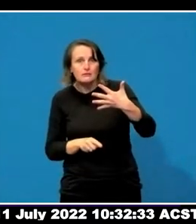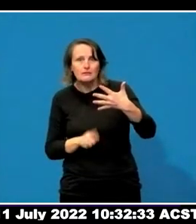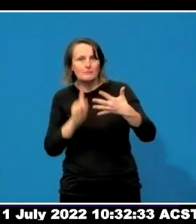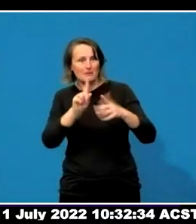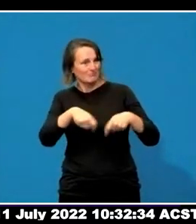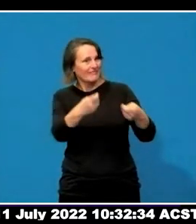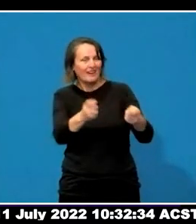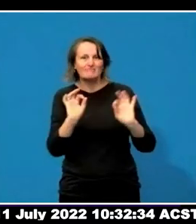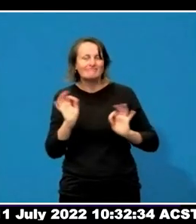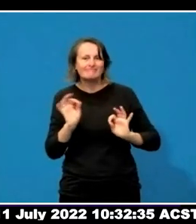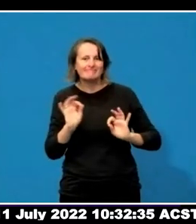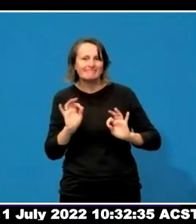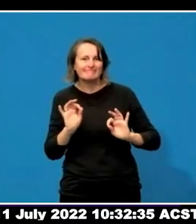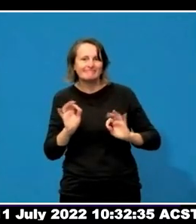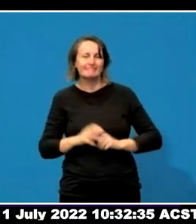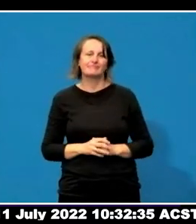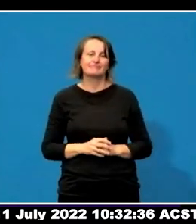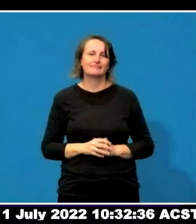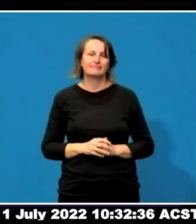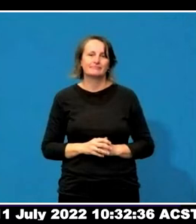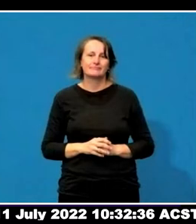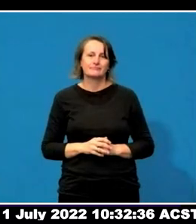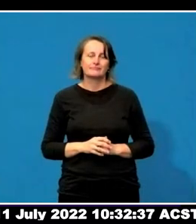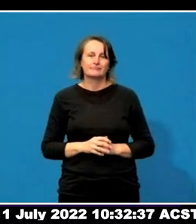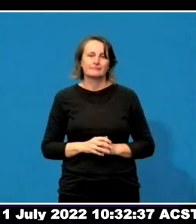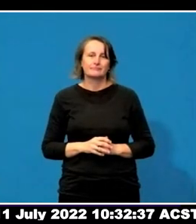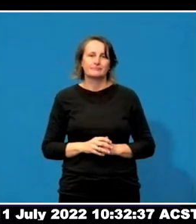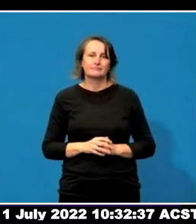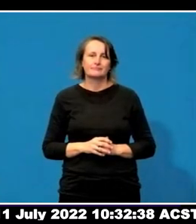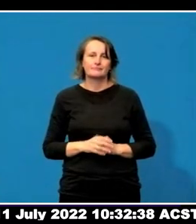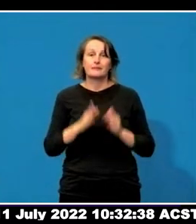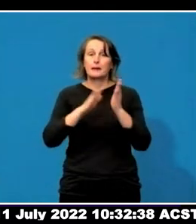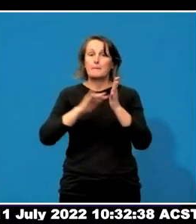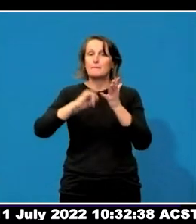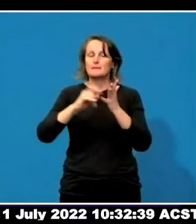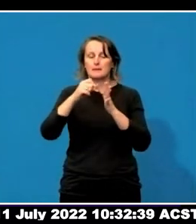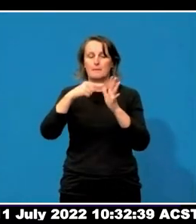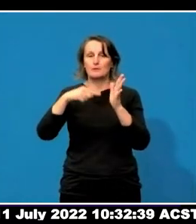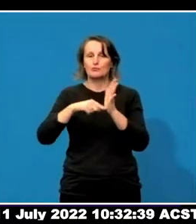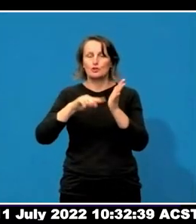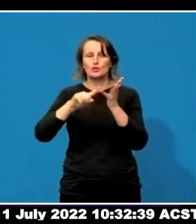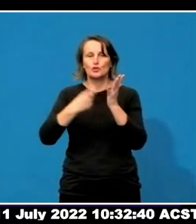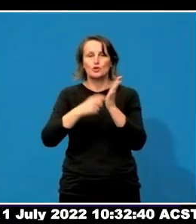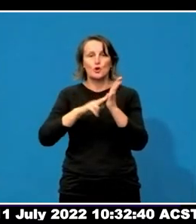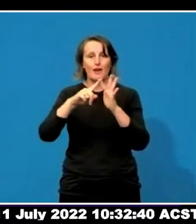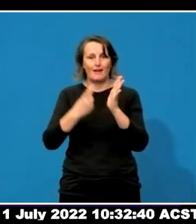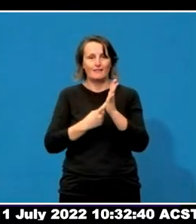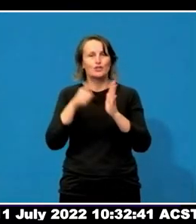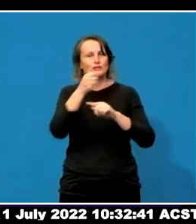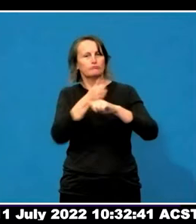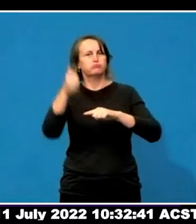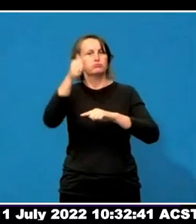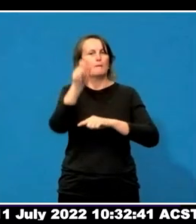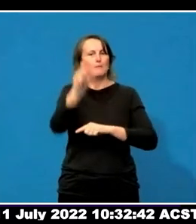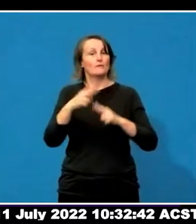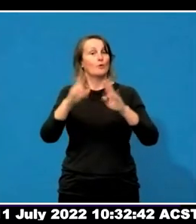The statement by Ms Patricia Turner, the CEO of NACCHO, specified six major interconnected